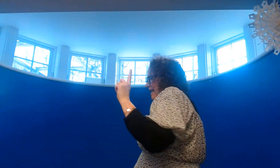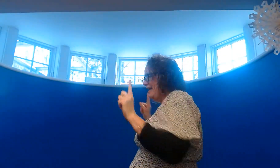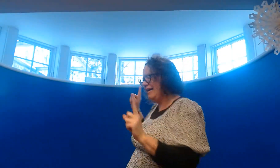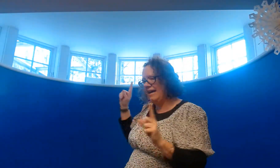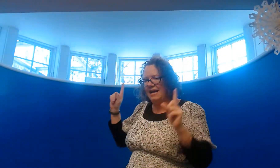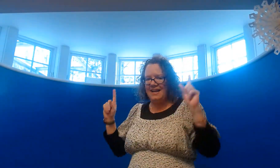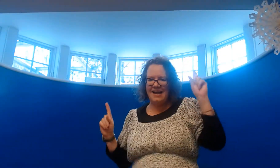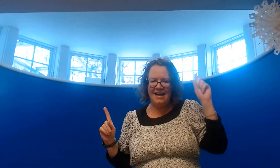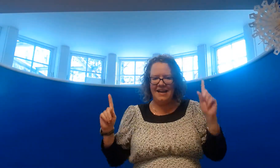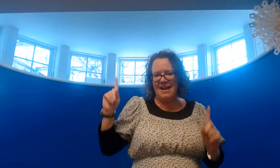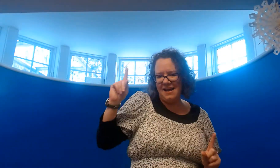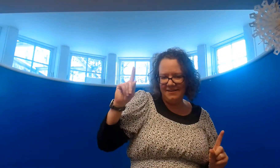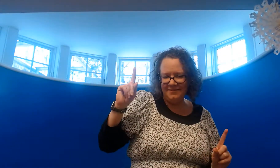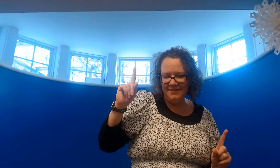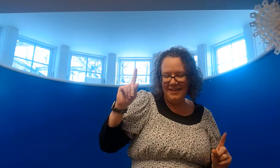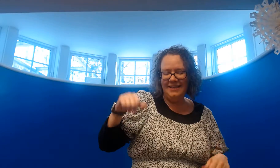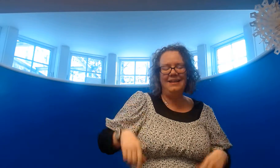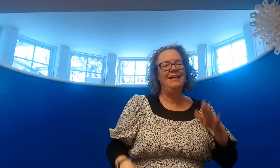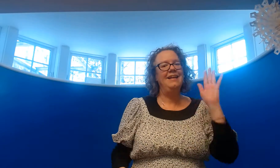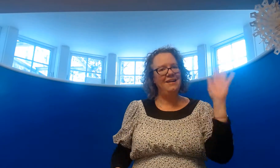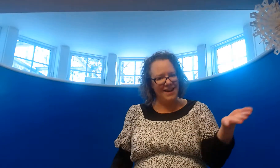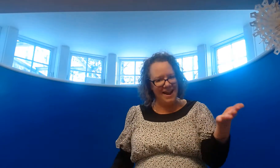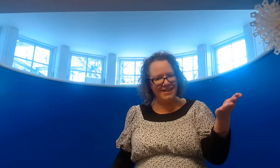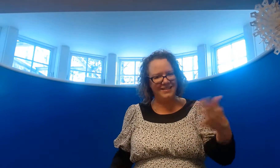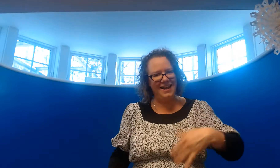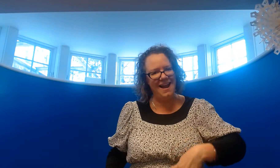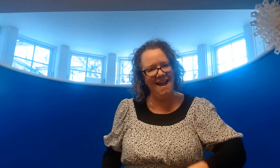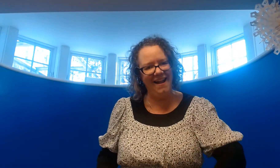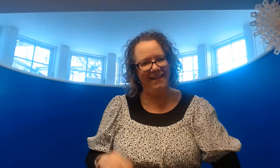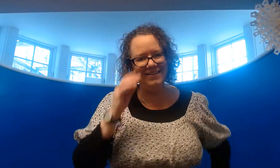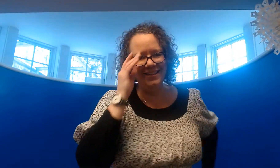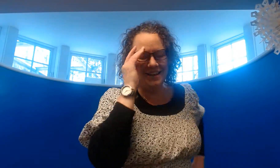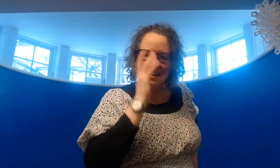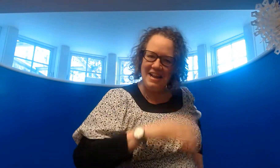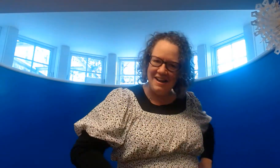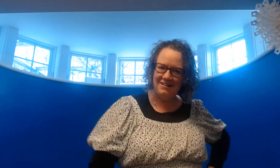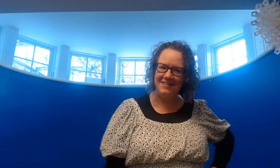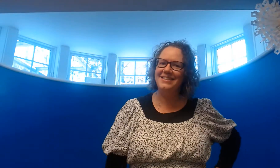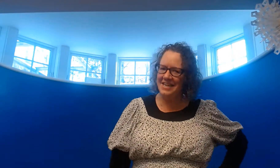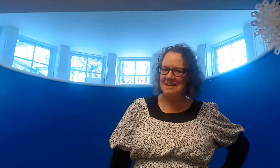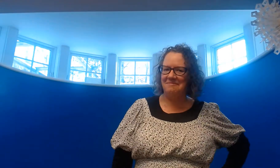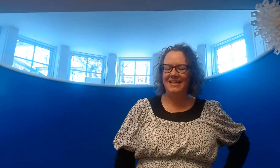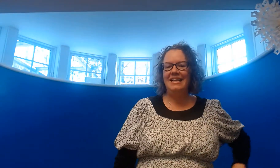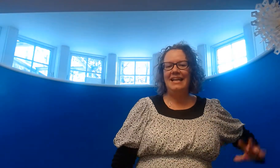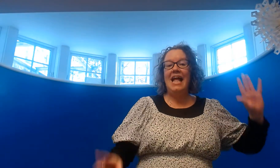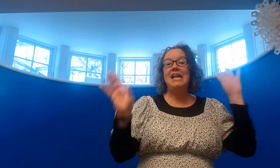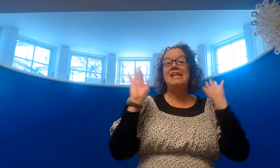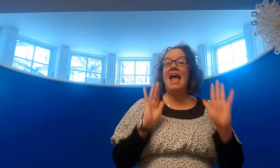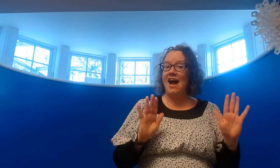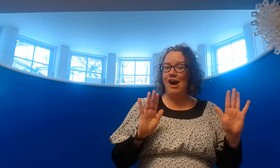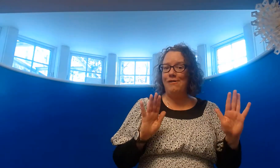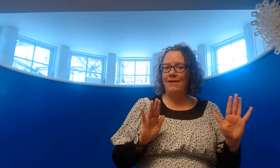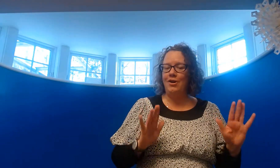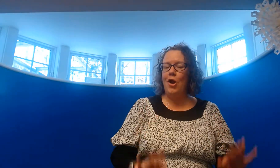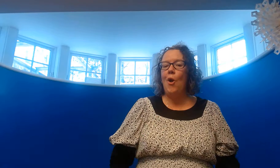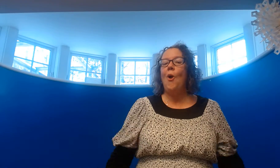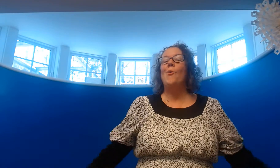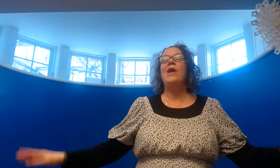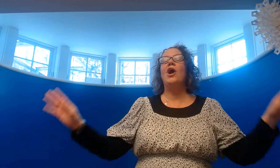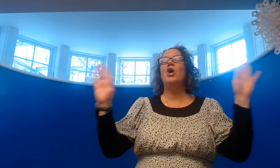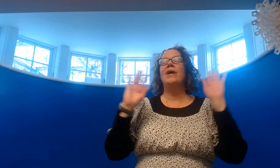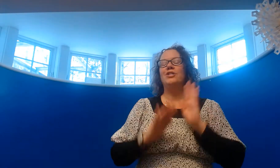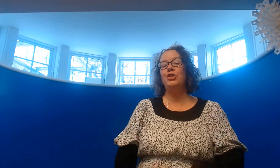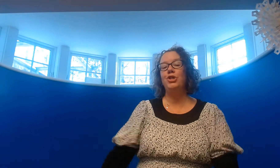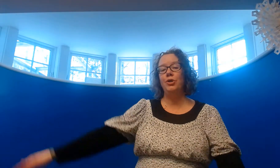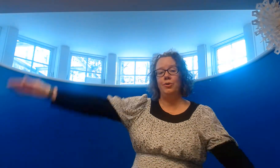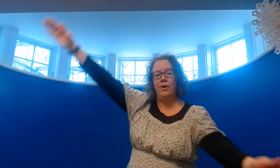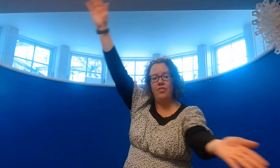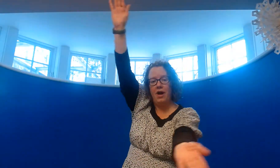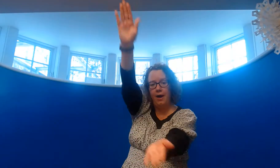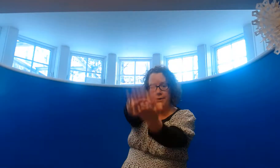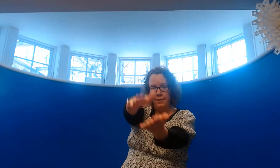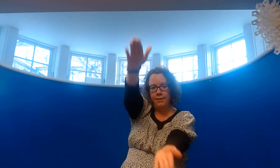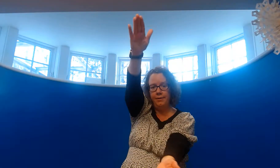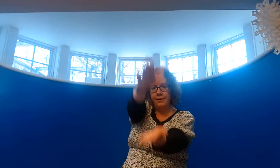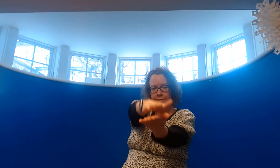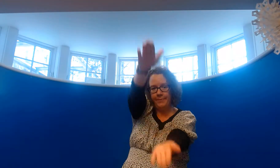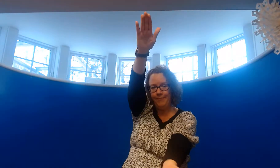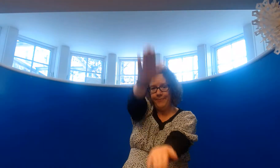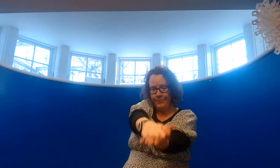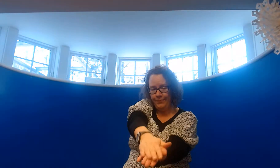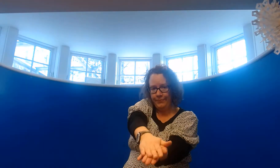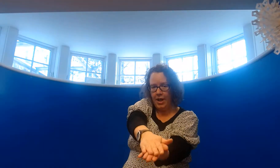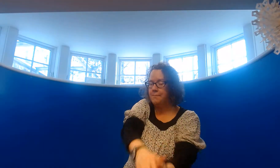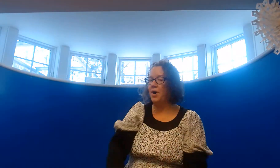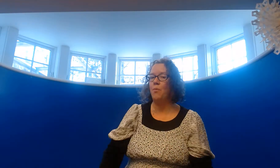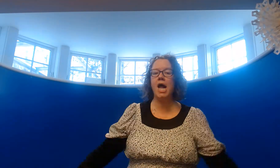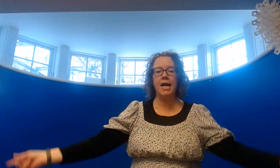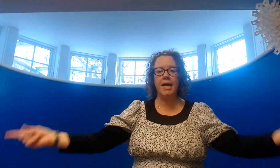All right, hey, there you go! Good job! Now we are going to do the but we're not gonna